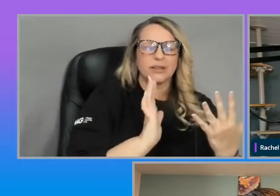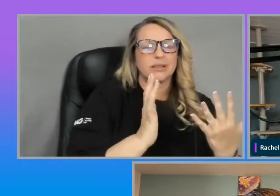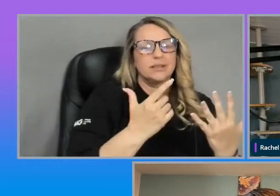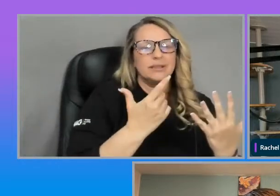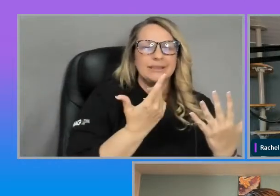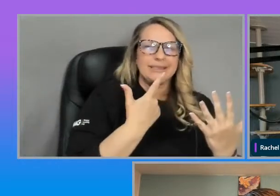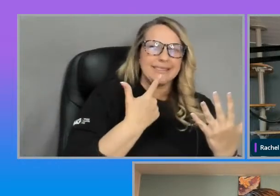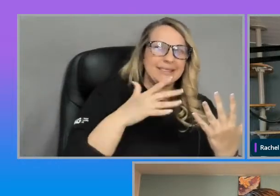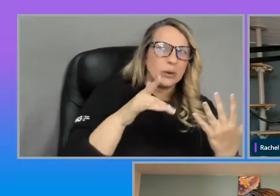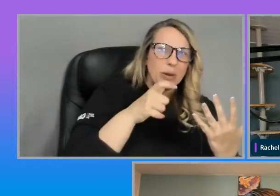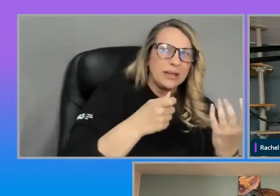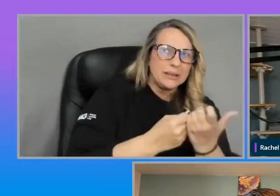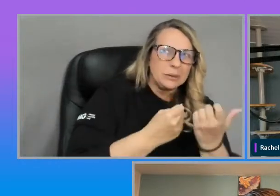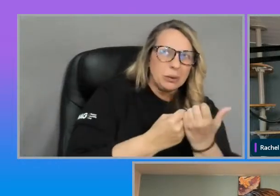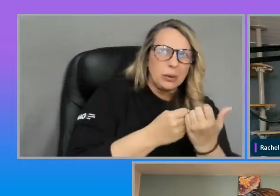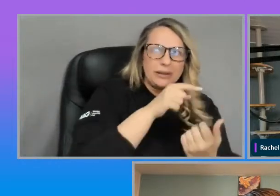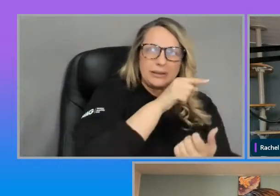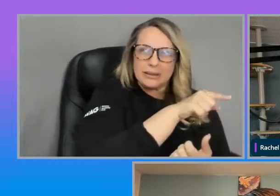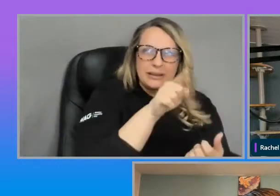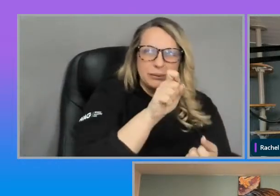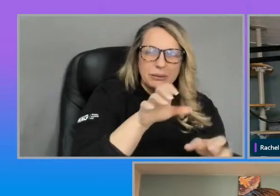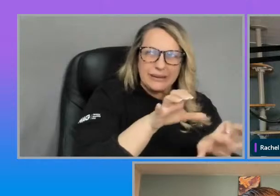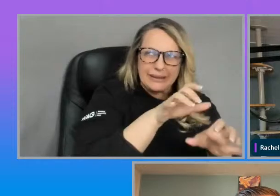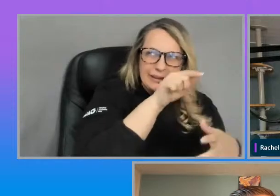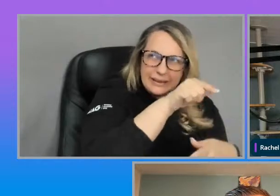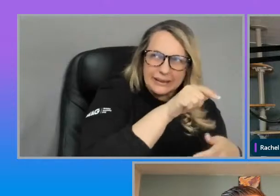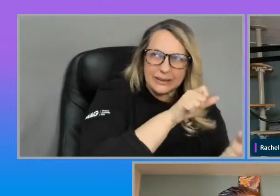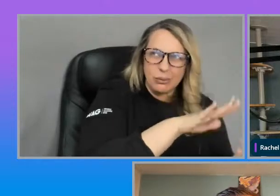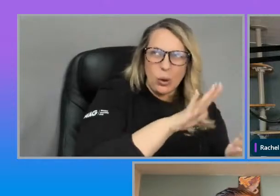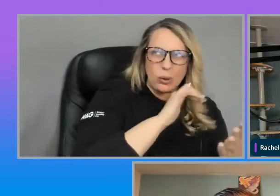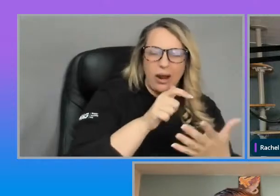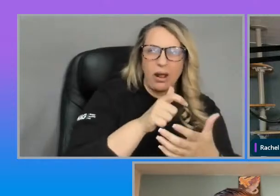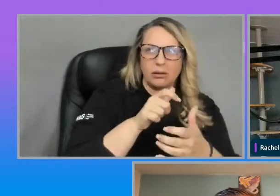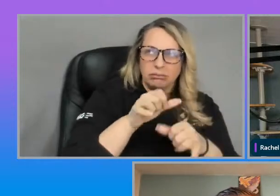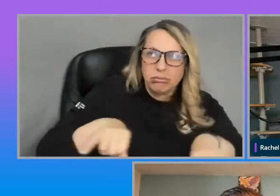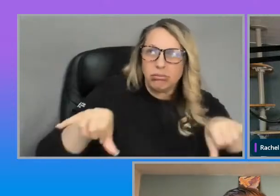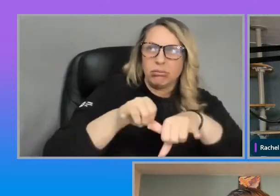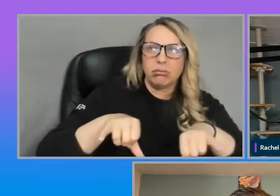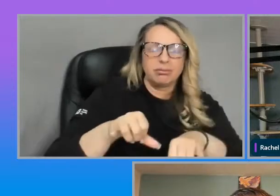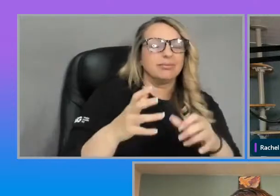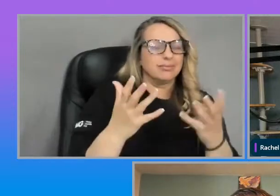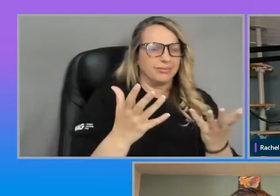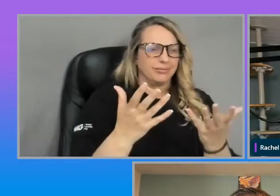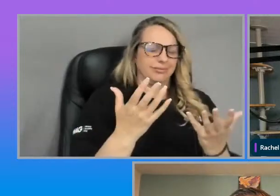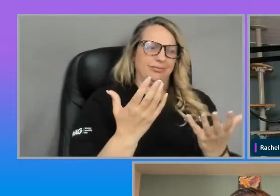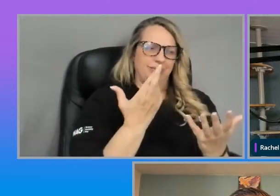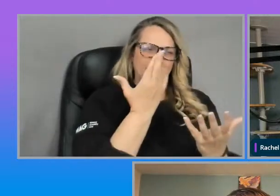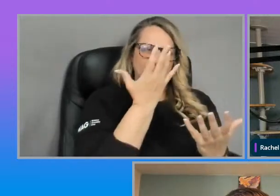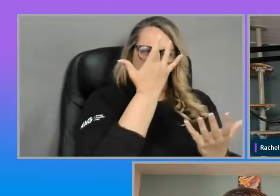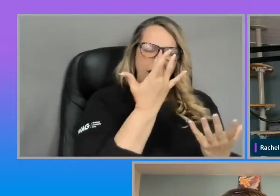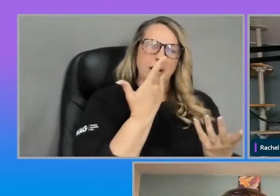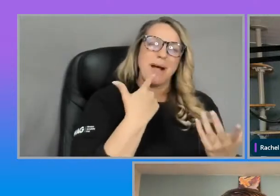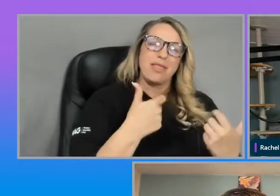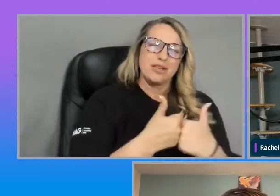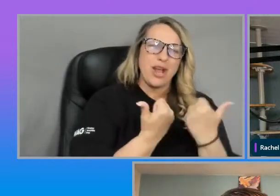we're not supporting that people need to do. So, yeah, I think